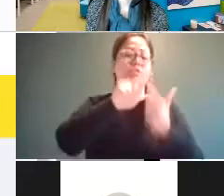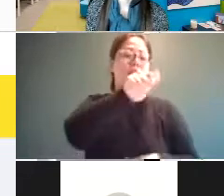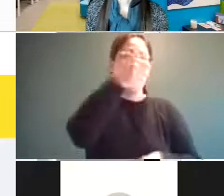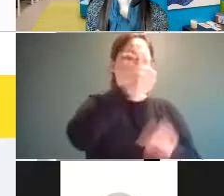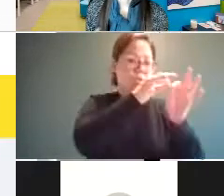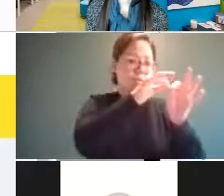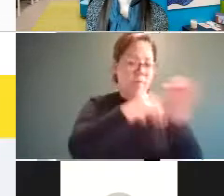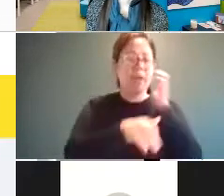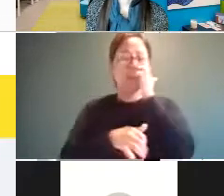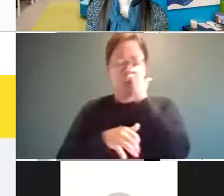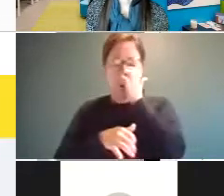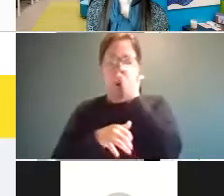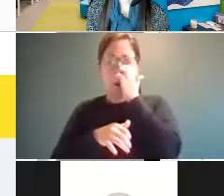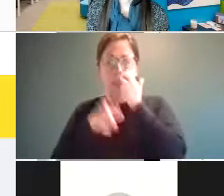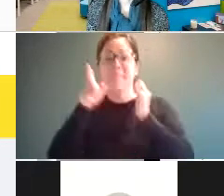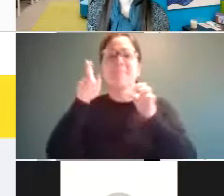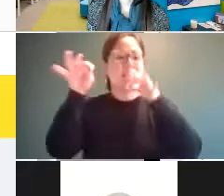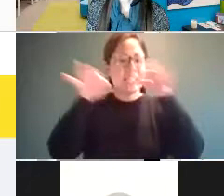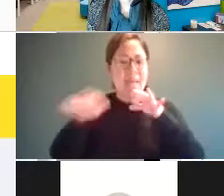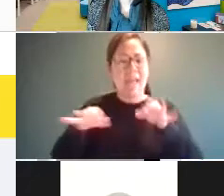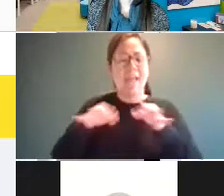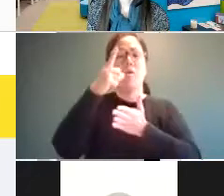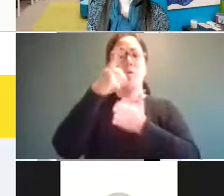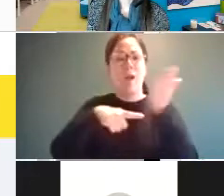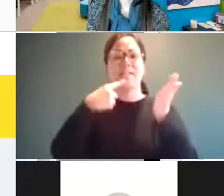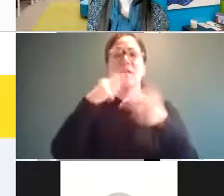And they even spell out very specifically. Use active voice,